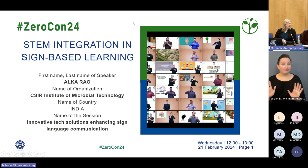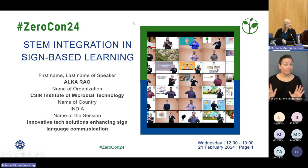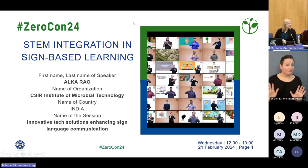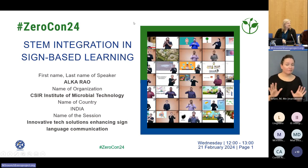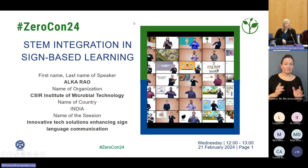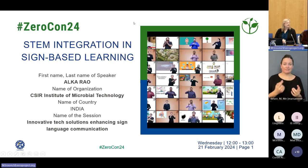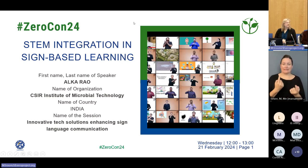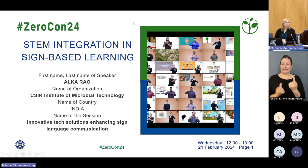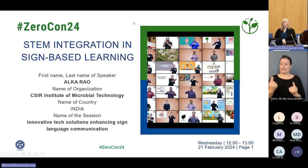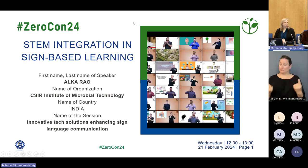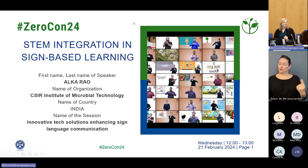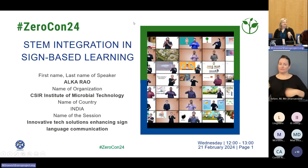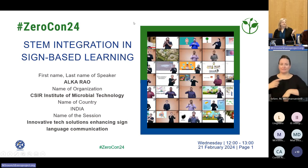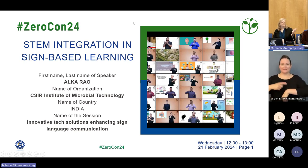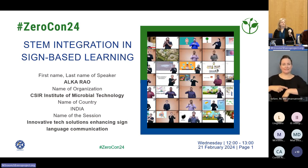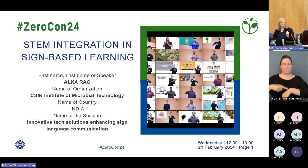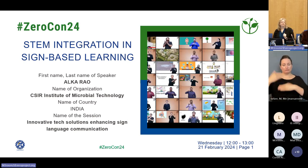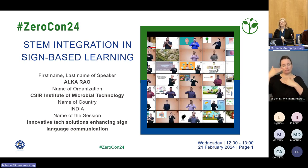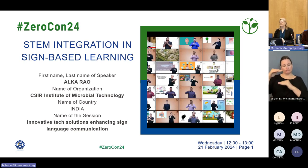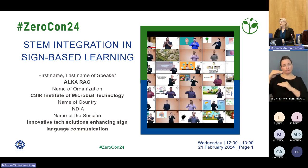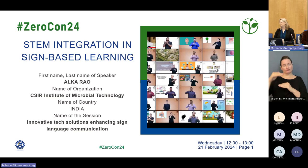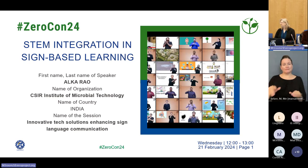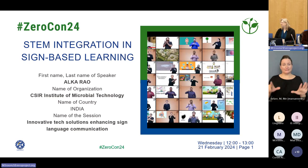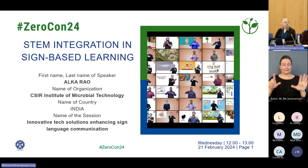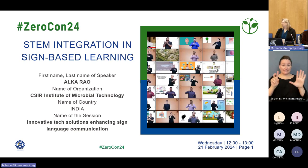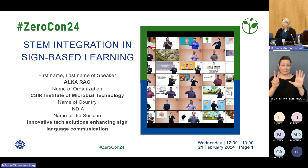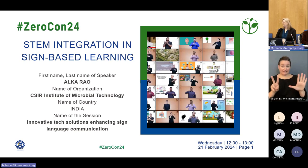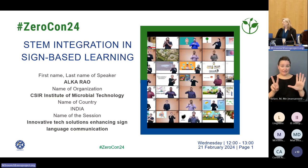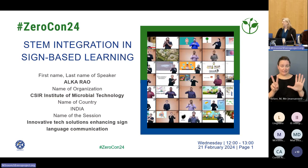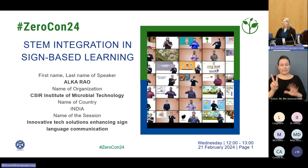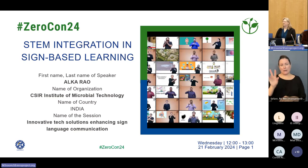minutes, and we have timekeepers who will hold up a sign with a little warning whenever time is